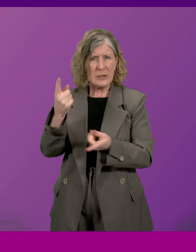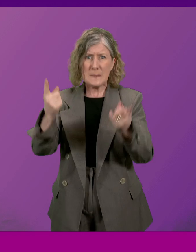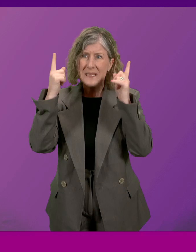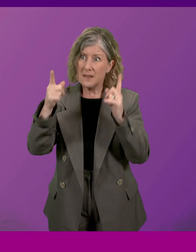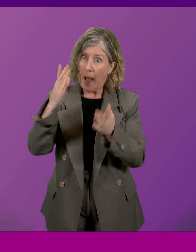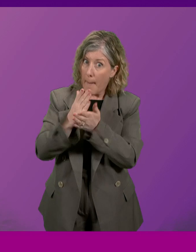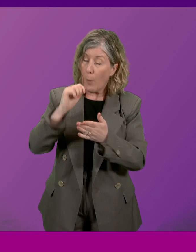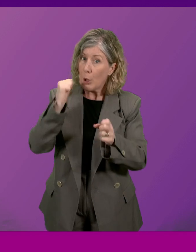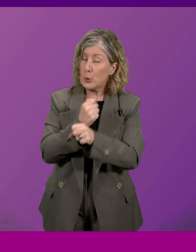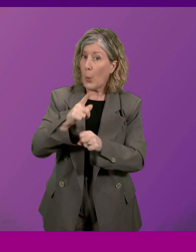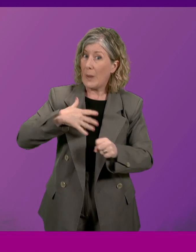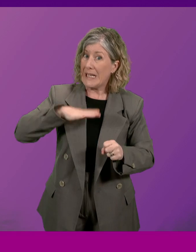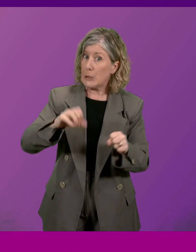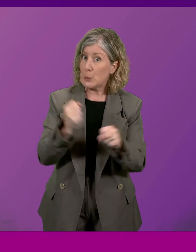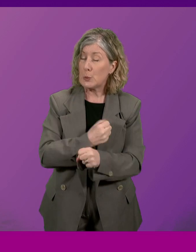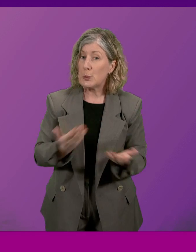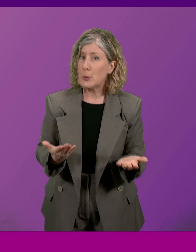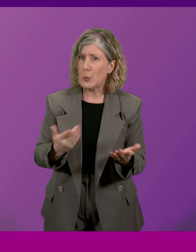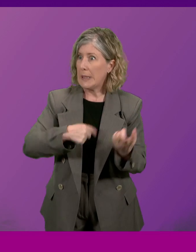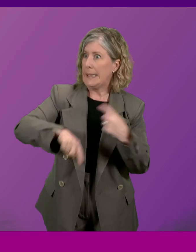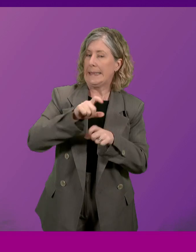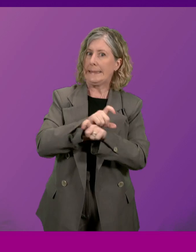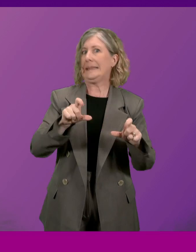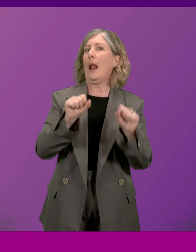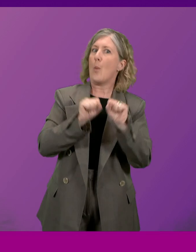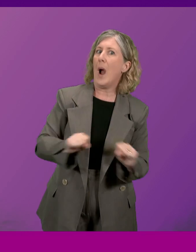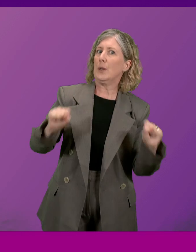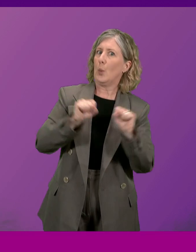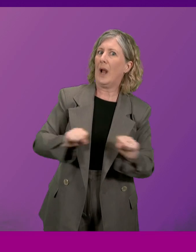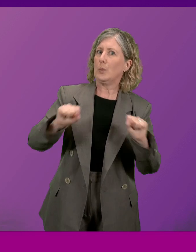done when we are still waiting for so many of the actions that he promised?